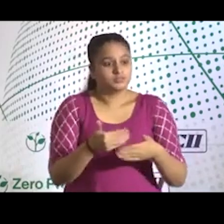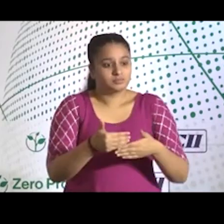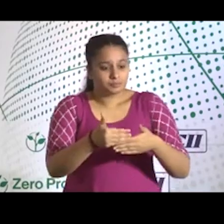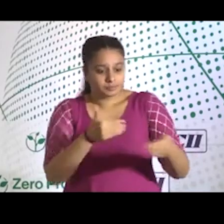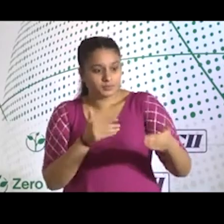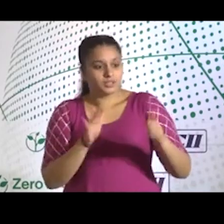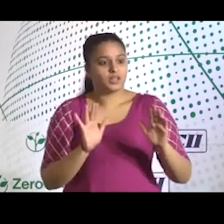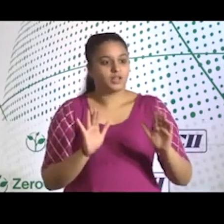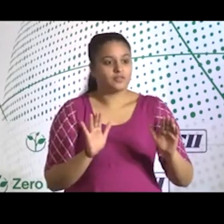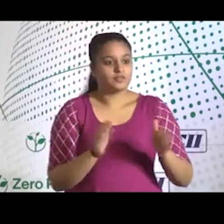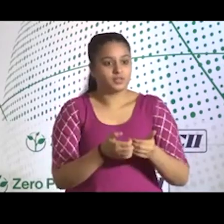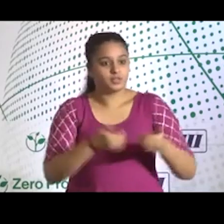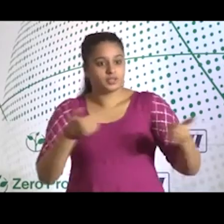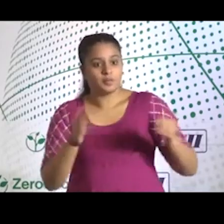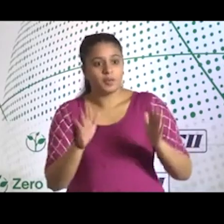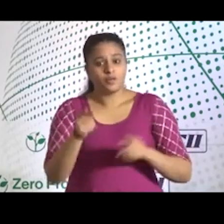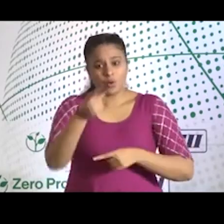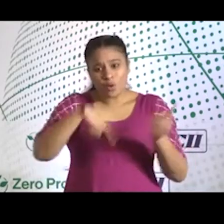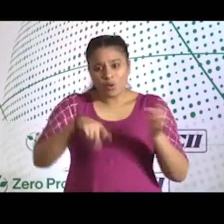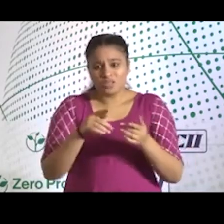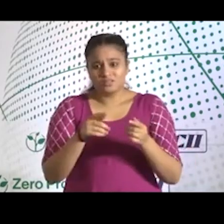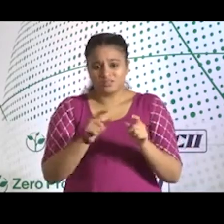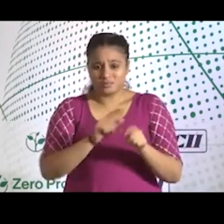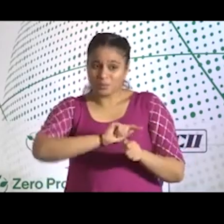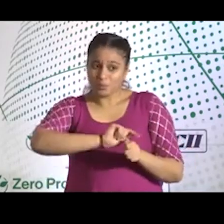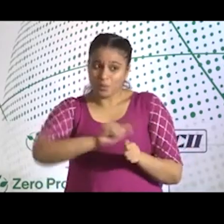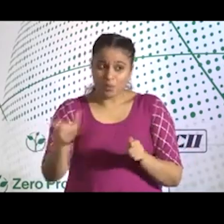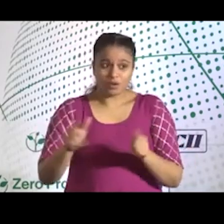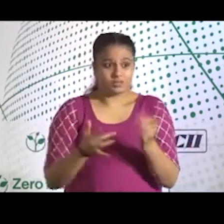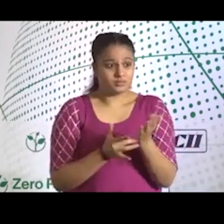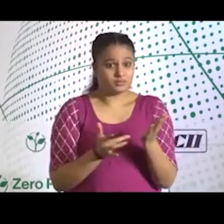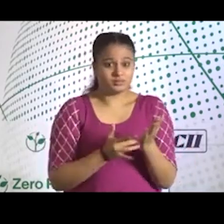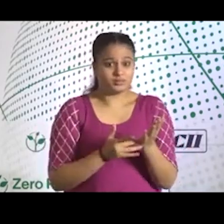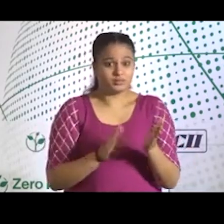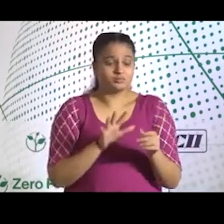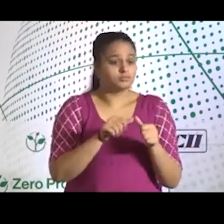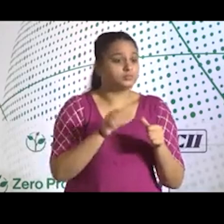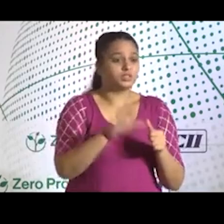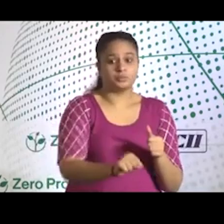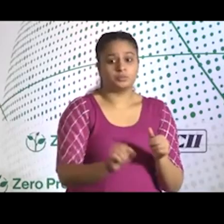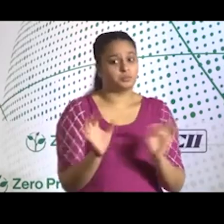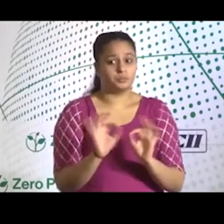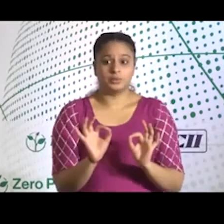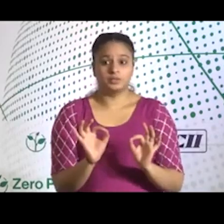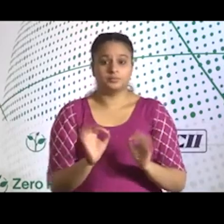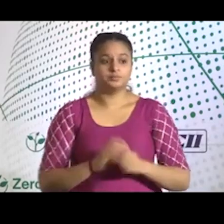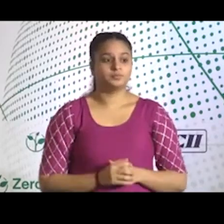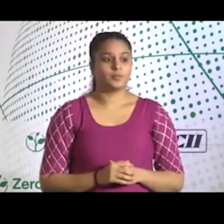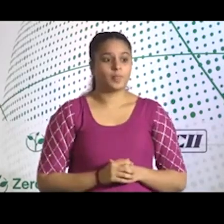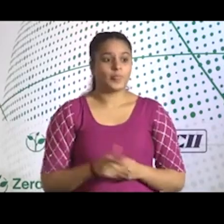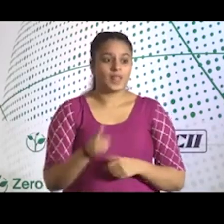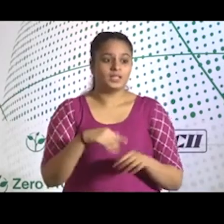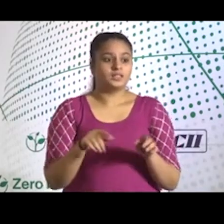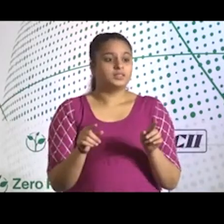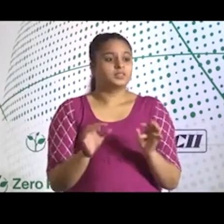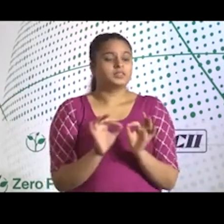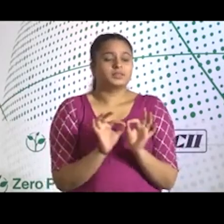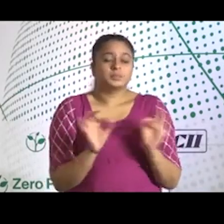that not all the technology that you and I create is fully accessible. So yes, a simple example.